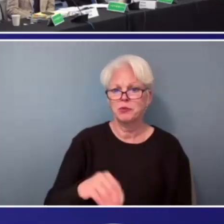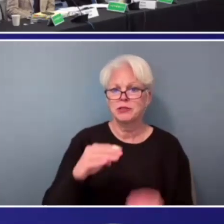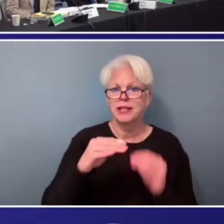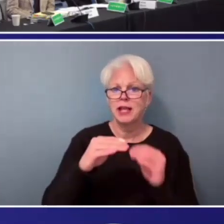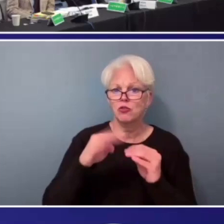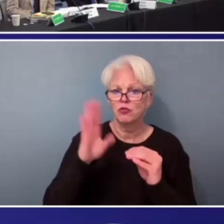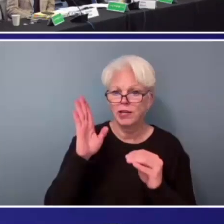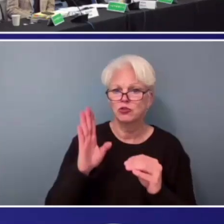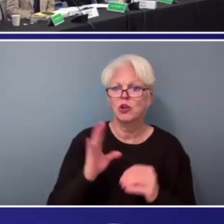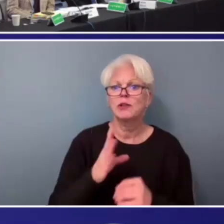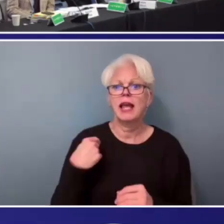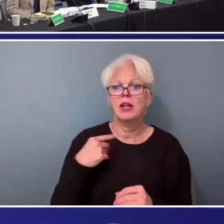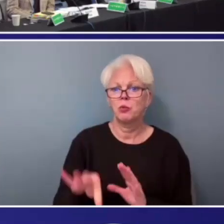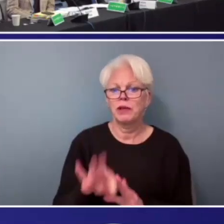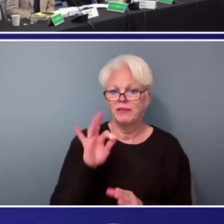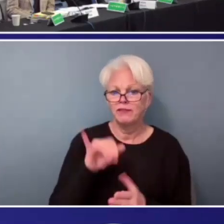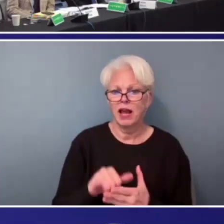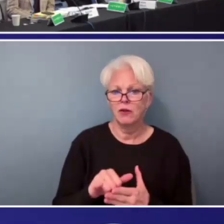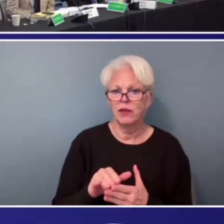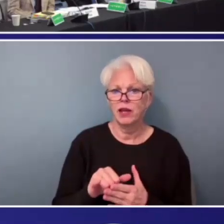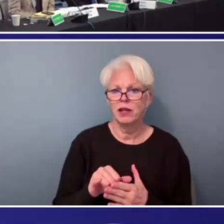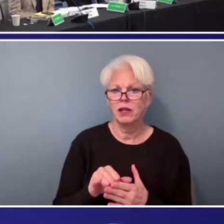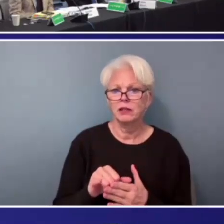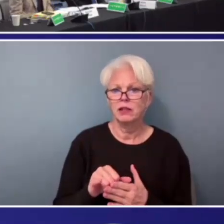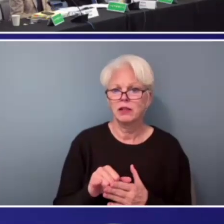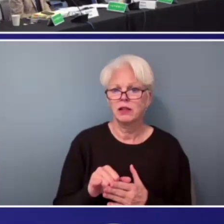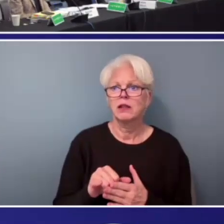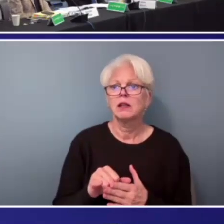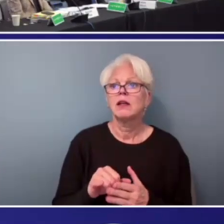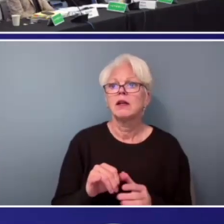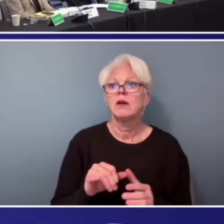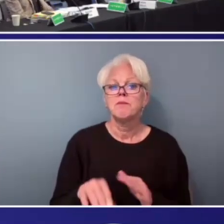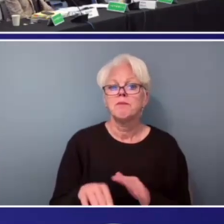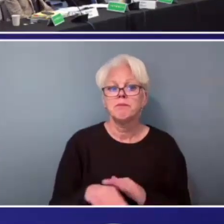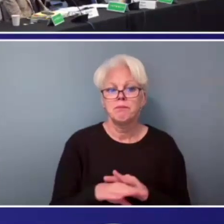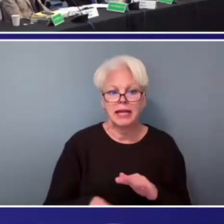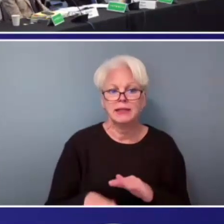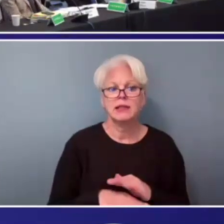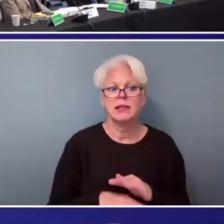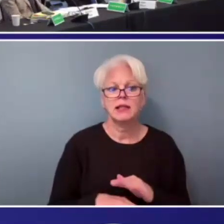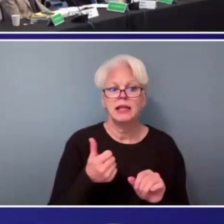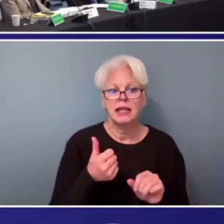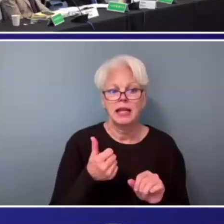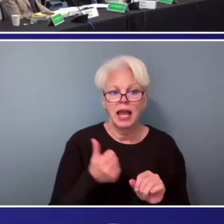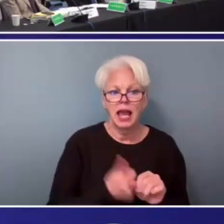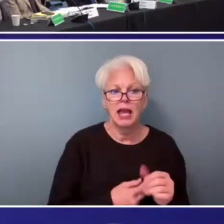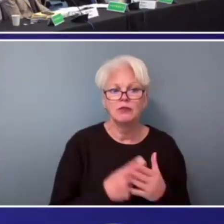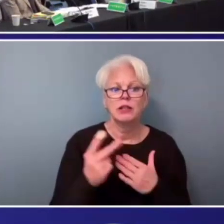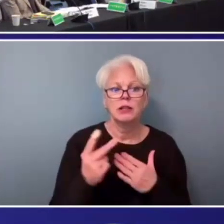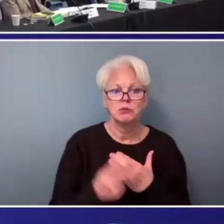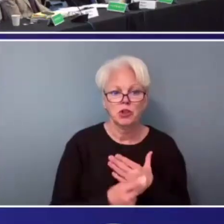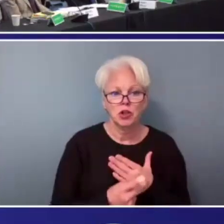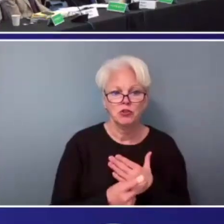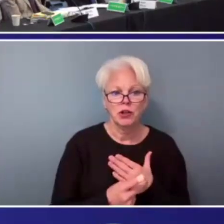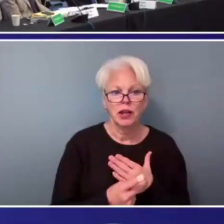and we found that out -- that basically every single program in that